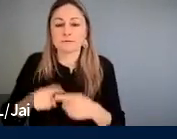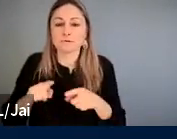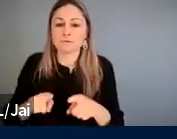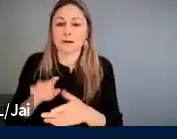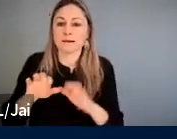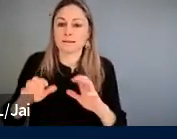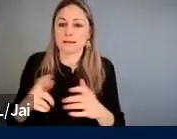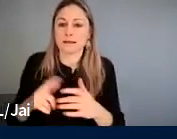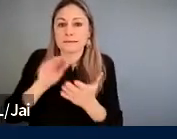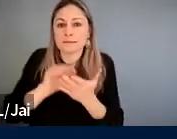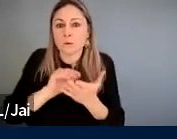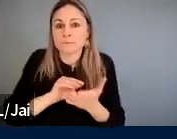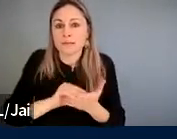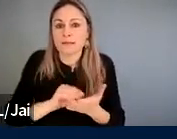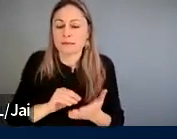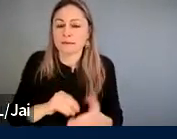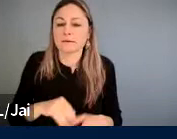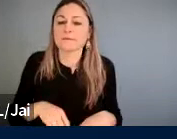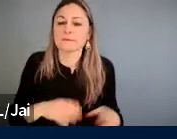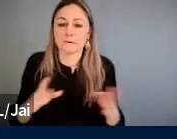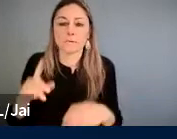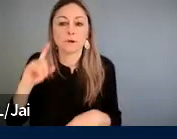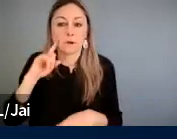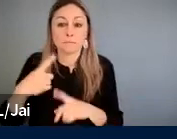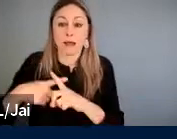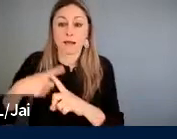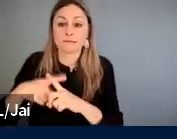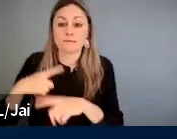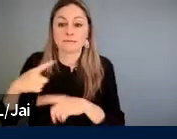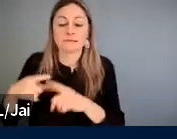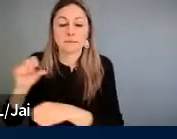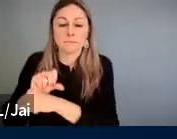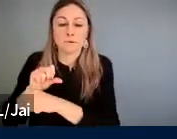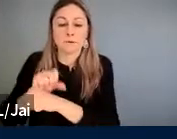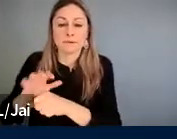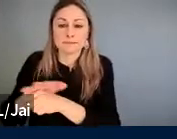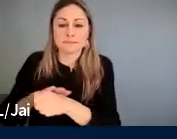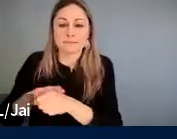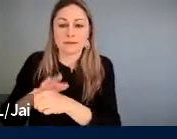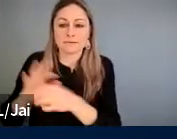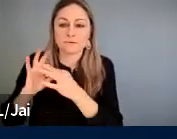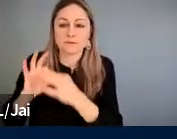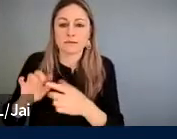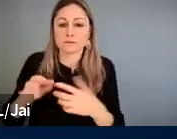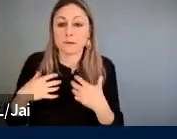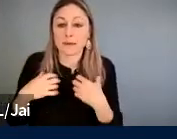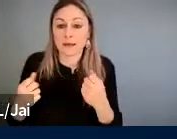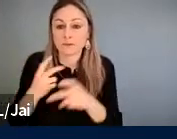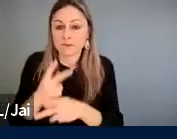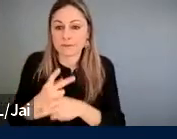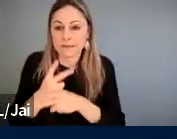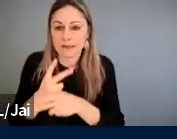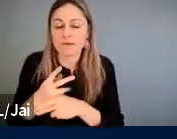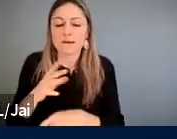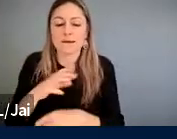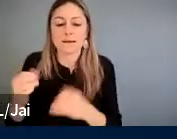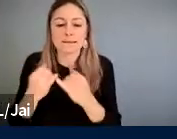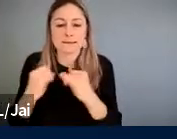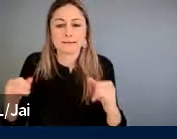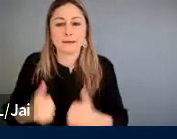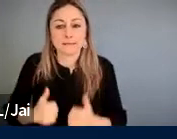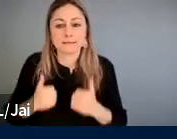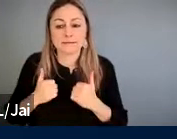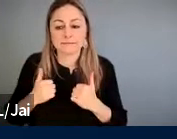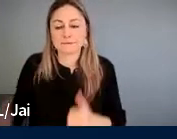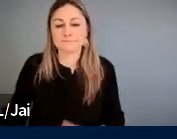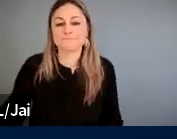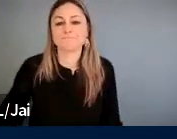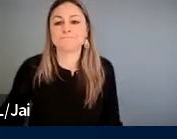heard about many benefits in the employment space as far as health care and independent living.